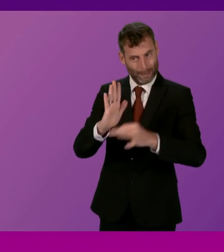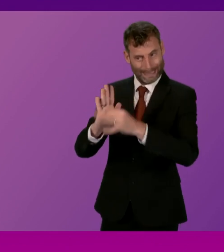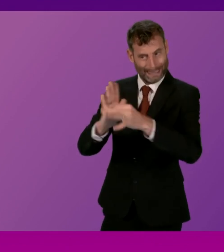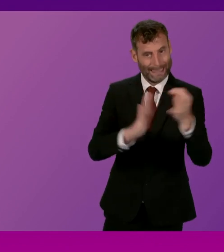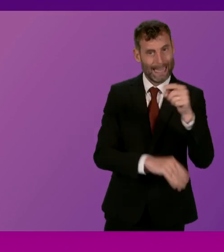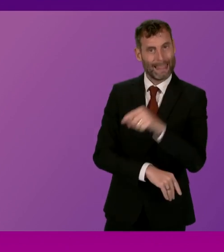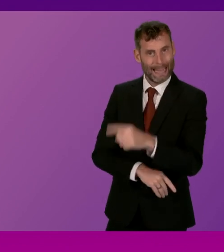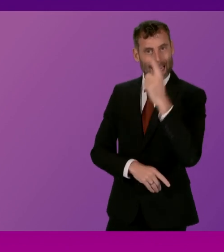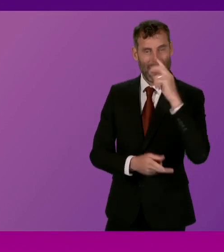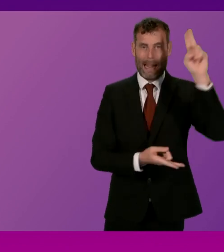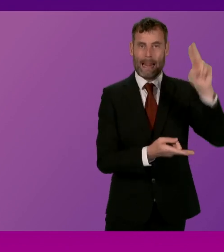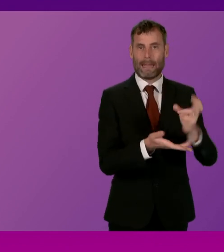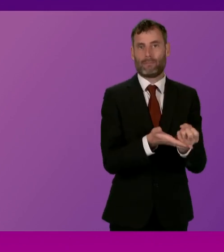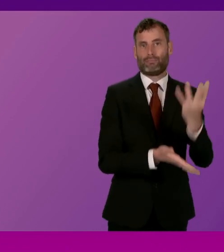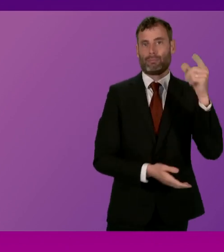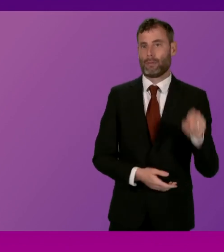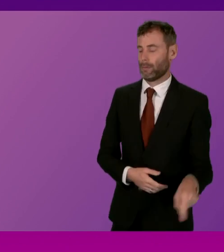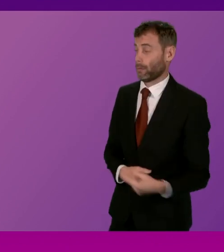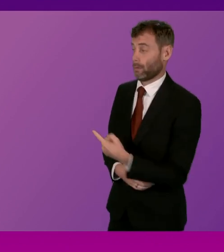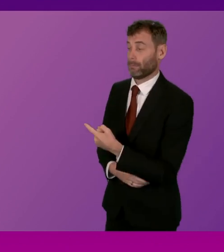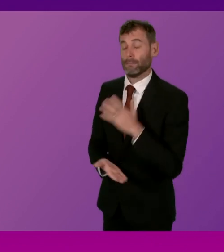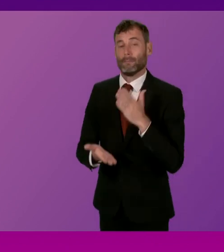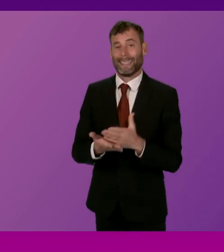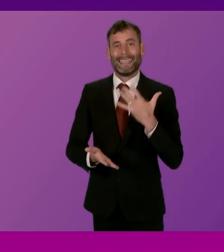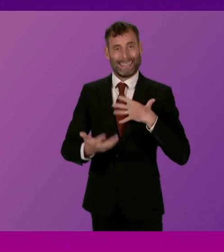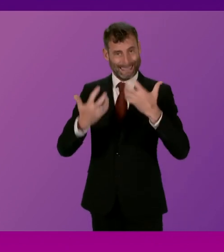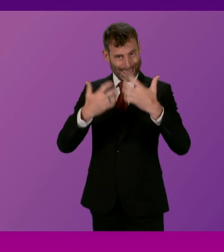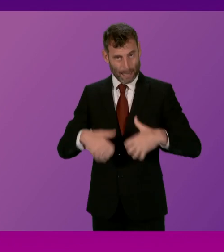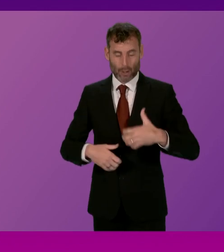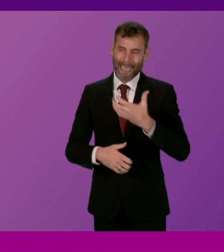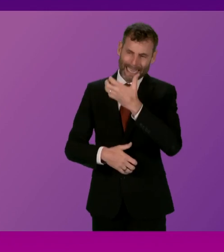Heat networks will play an important role in changing how we heat our buildings; they